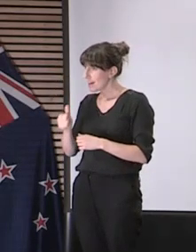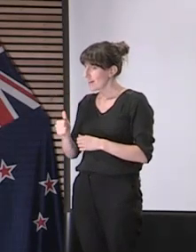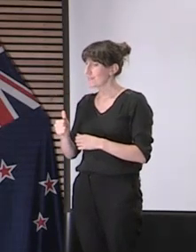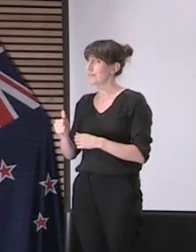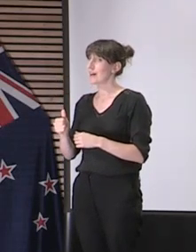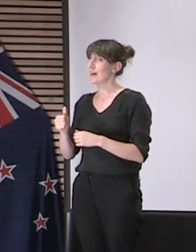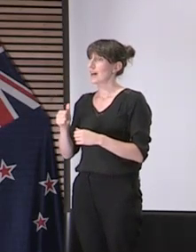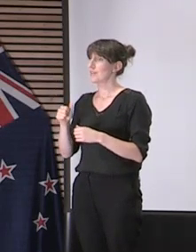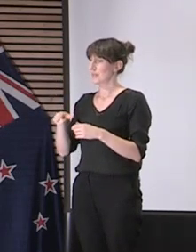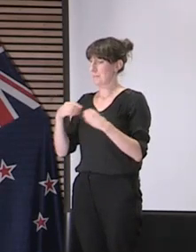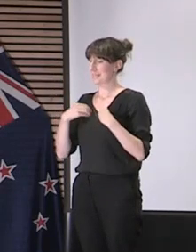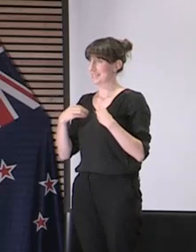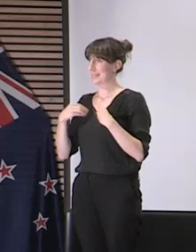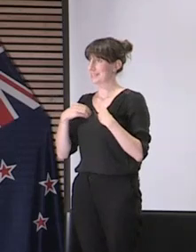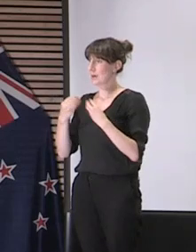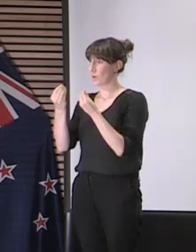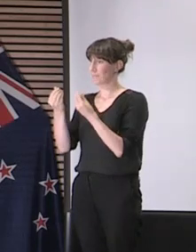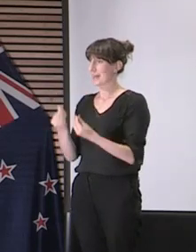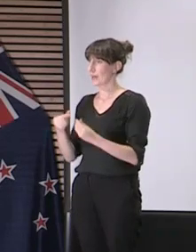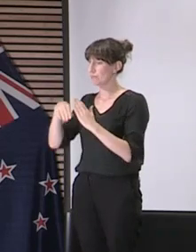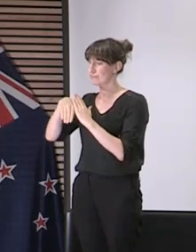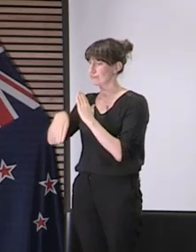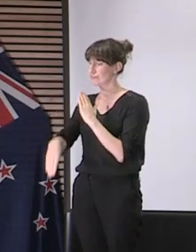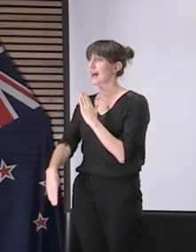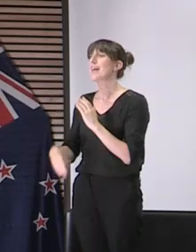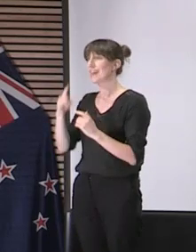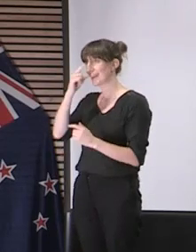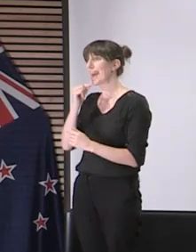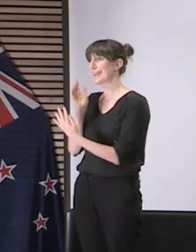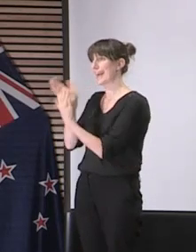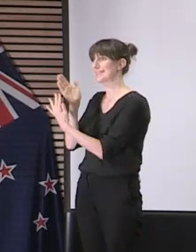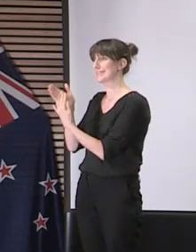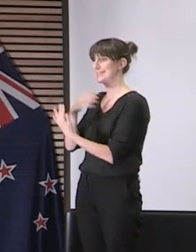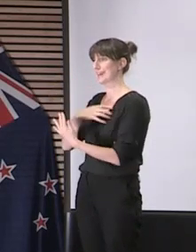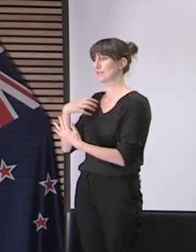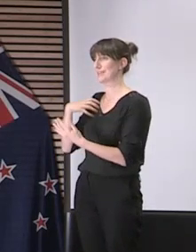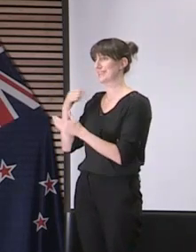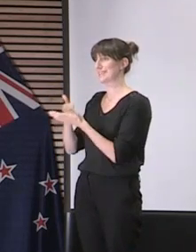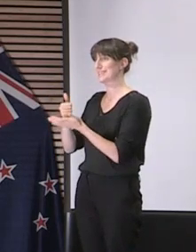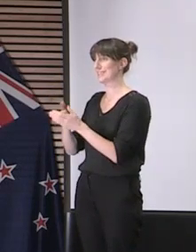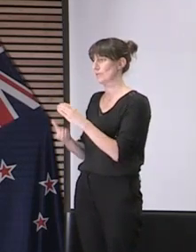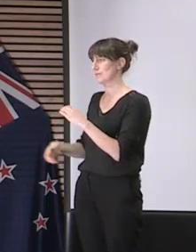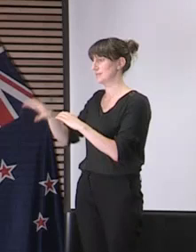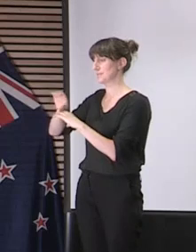I remind them as well that even though they are an essential service and open even if they have had a